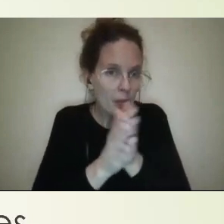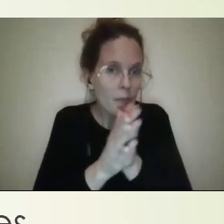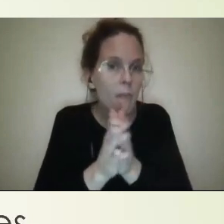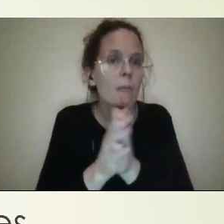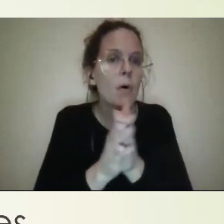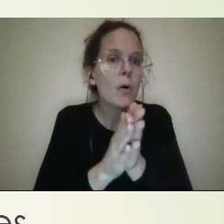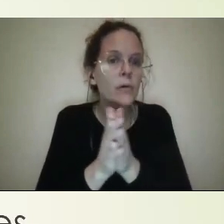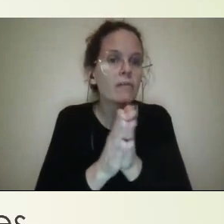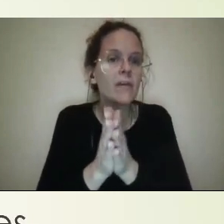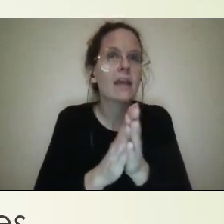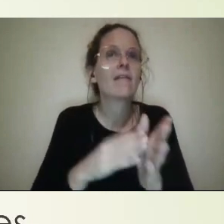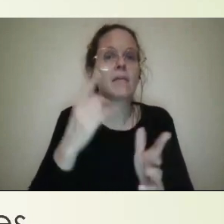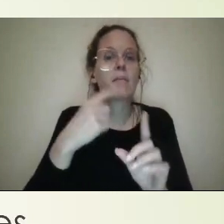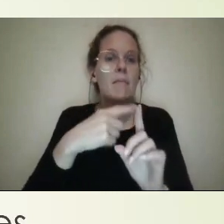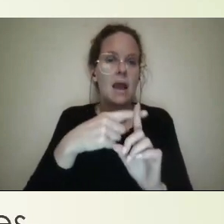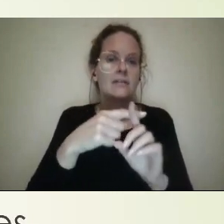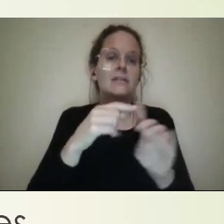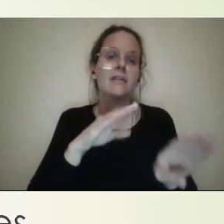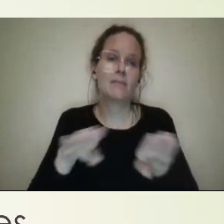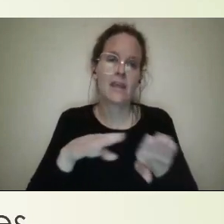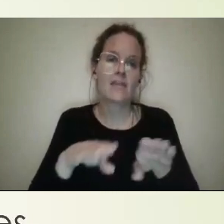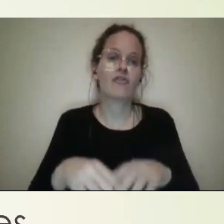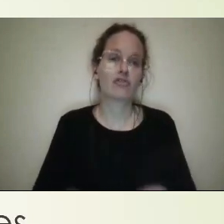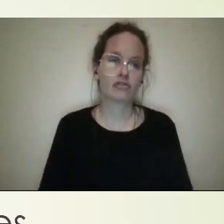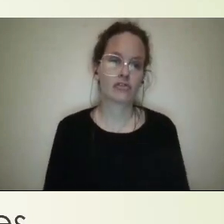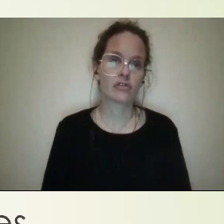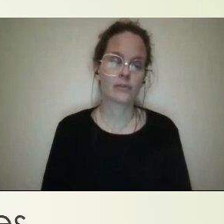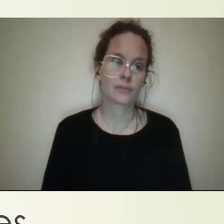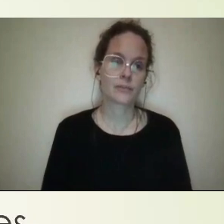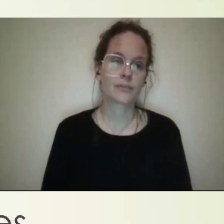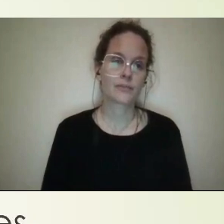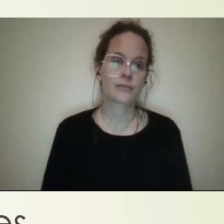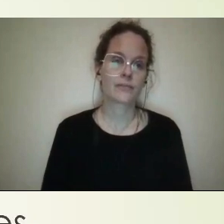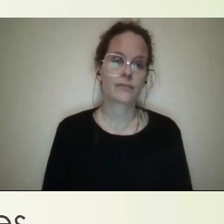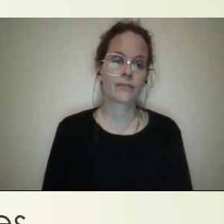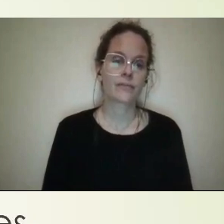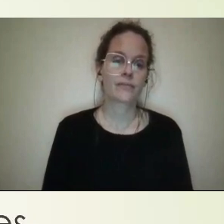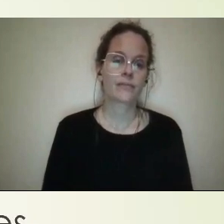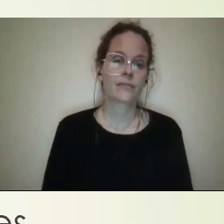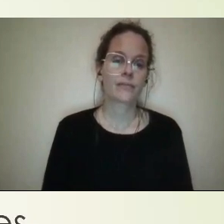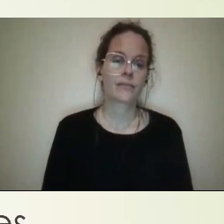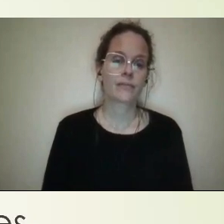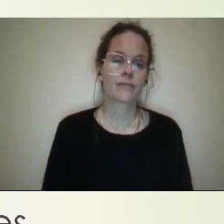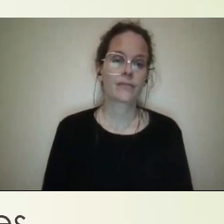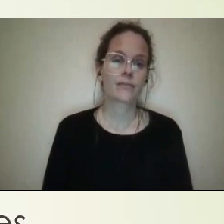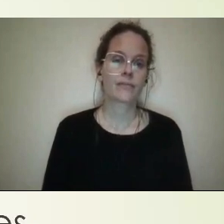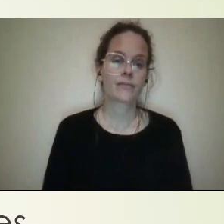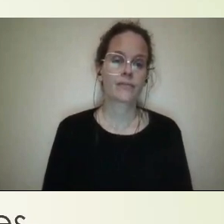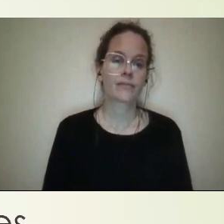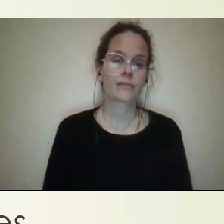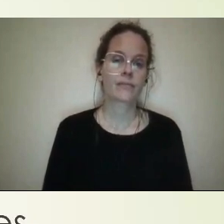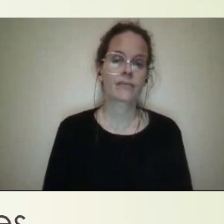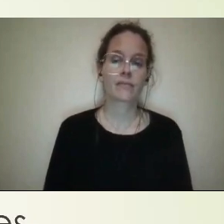have positive behaviors all day. Also, my kids were big on ice cream and so I would